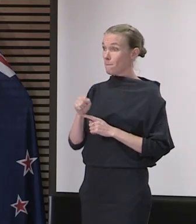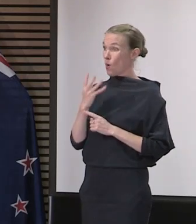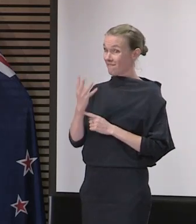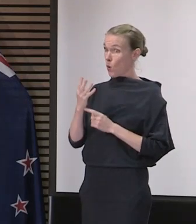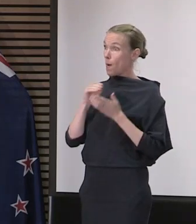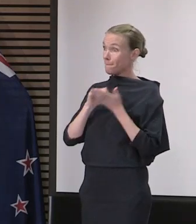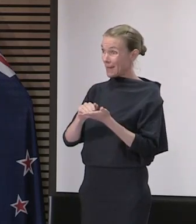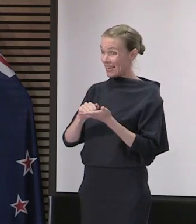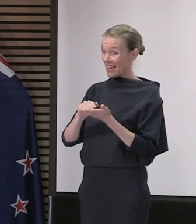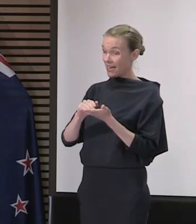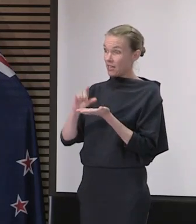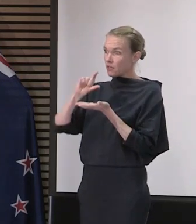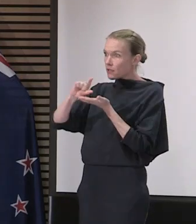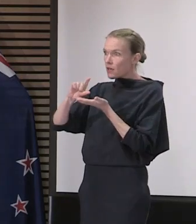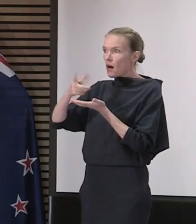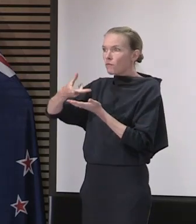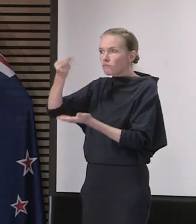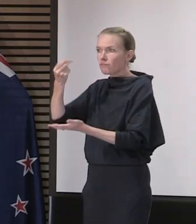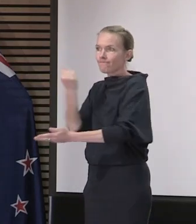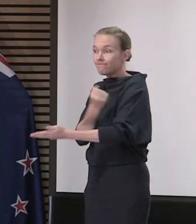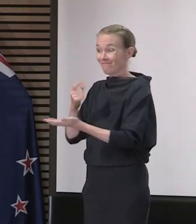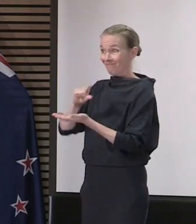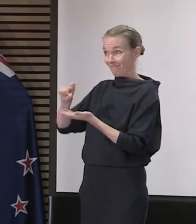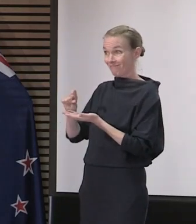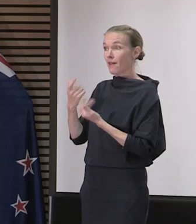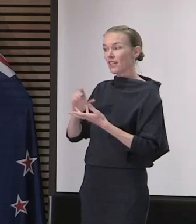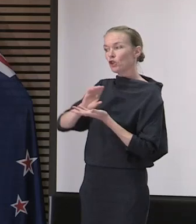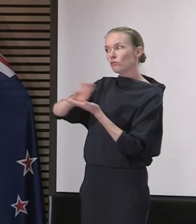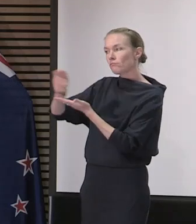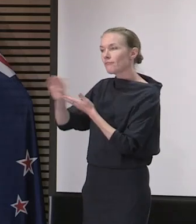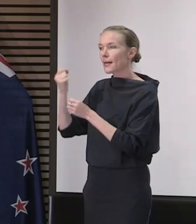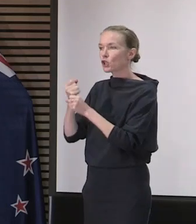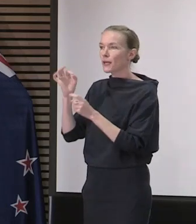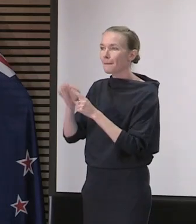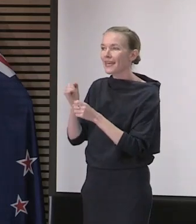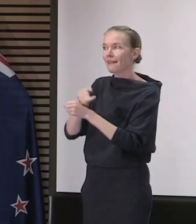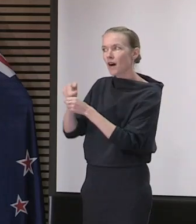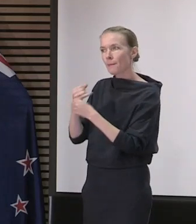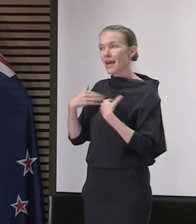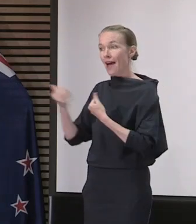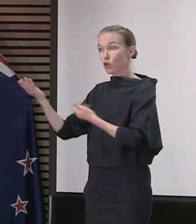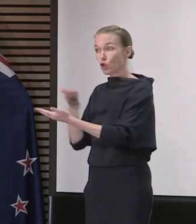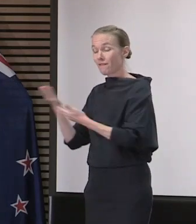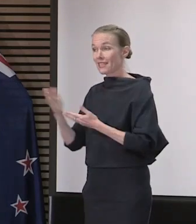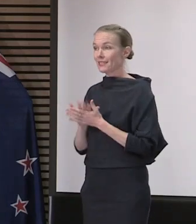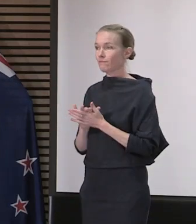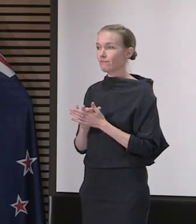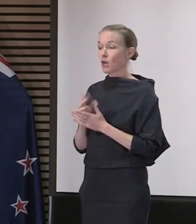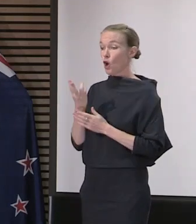last year. Nearly 1.4 million doses of vaccine have been